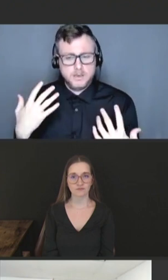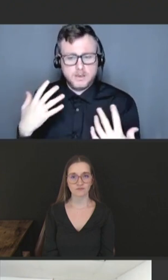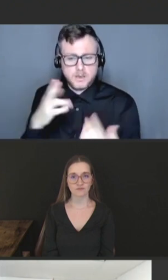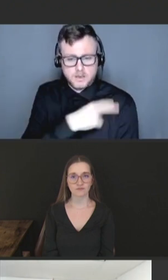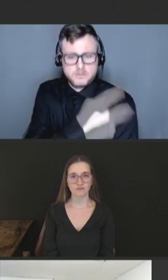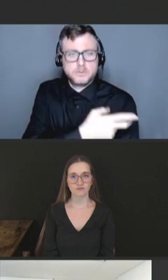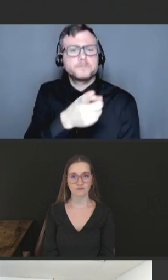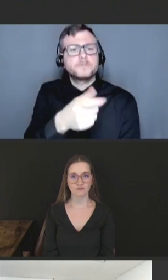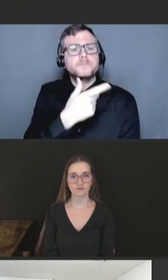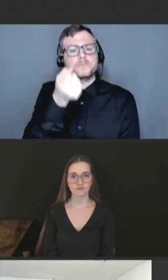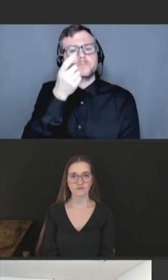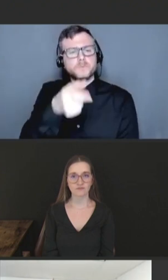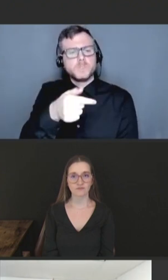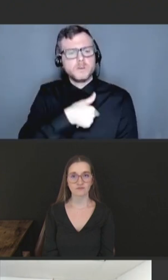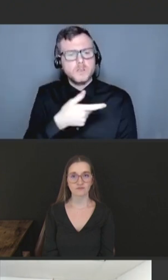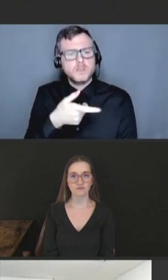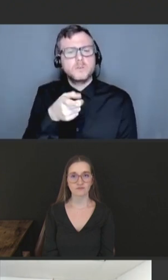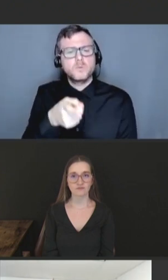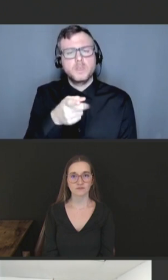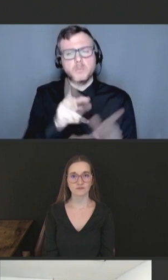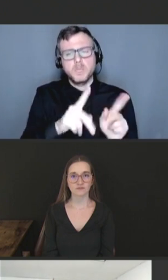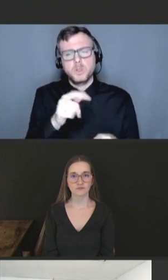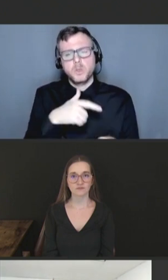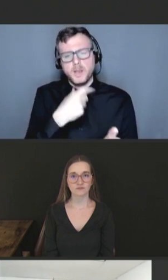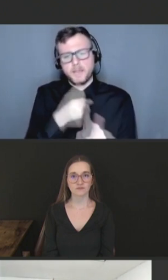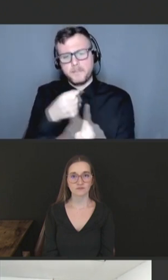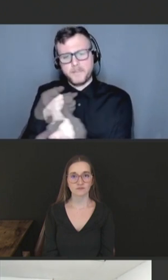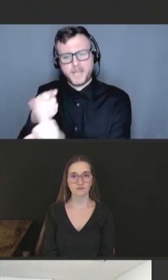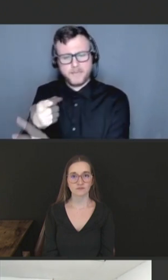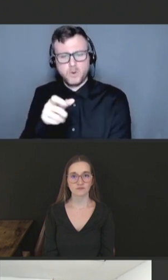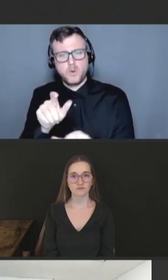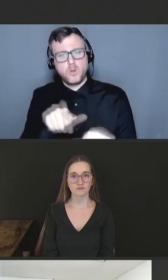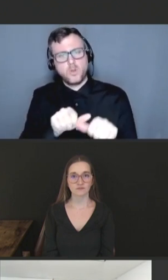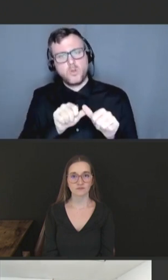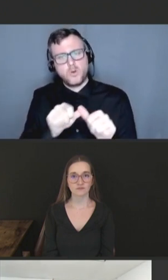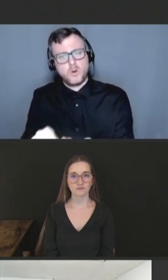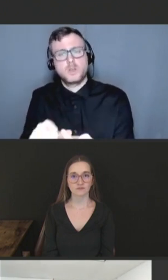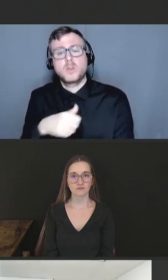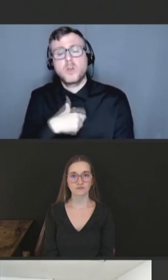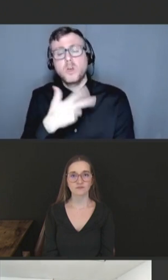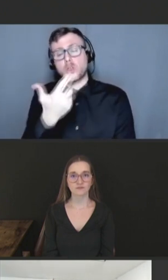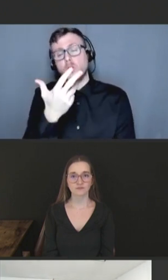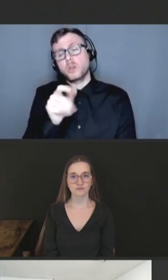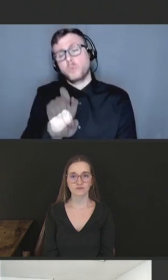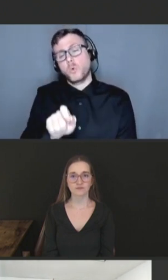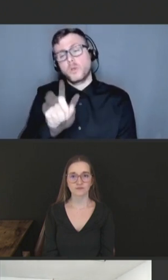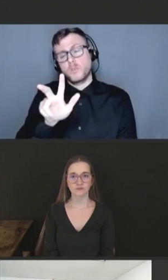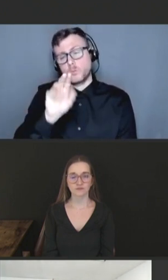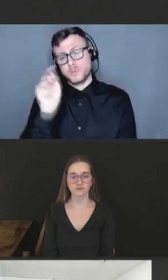Of those people infected with COVID-19, CDC estimates that 13.2 percent had symptoms for